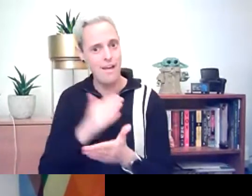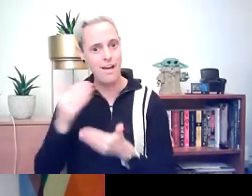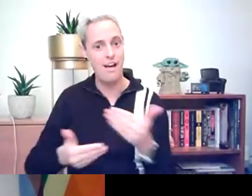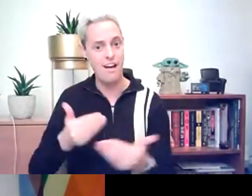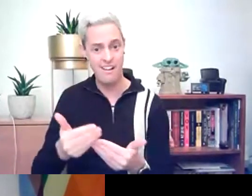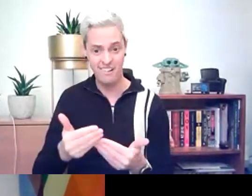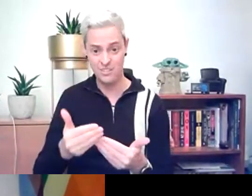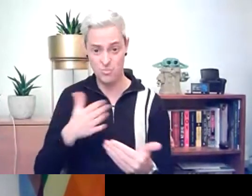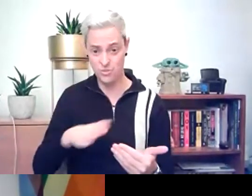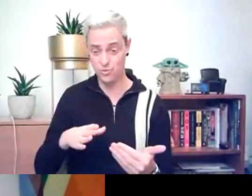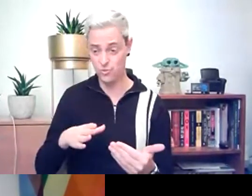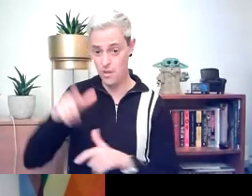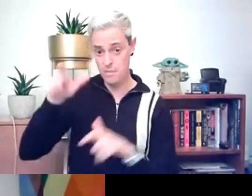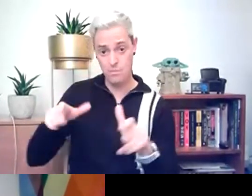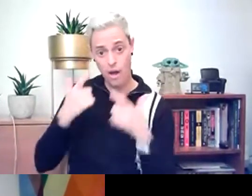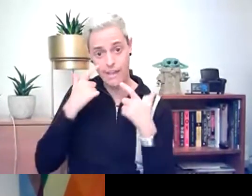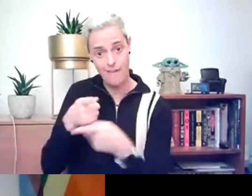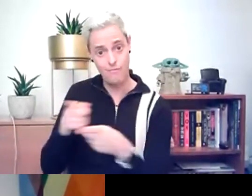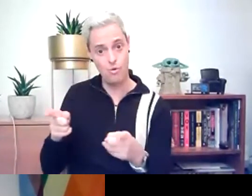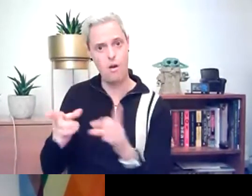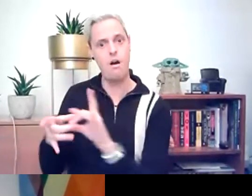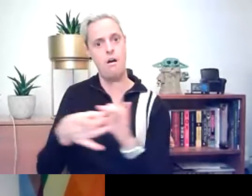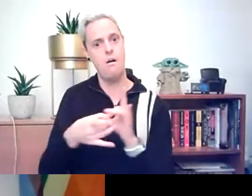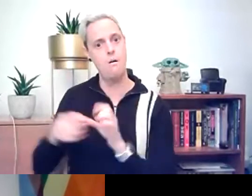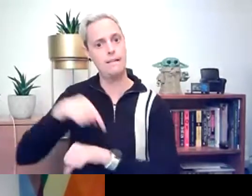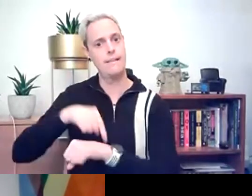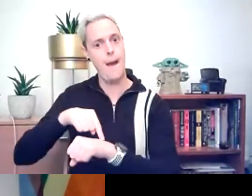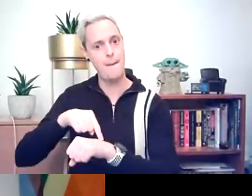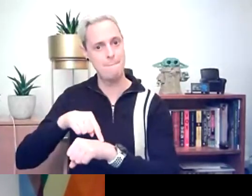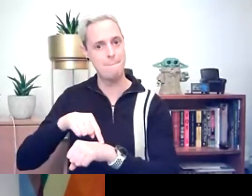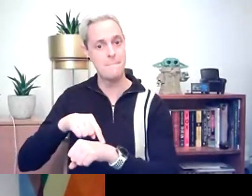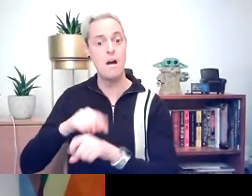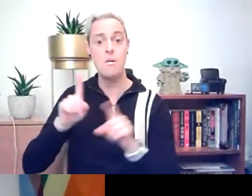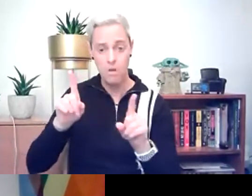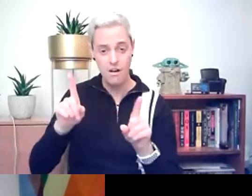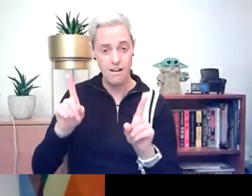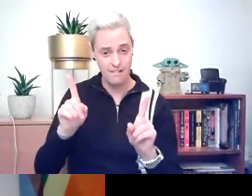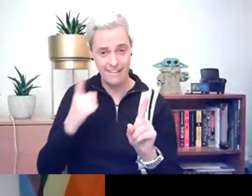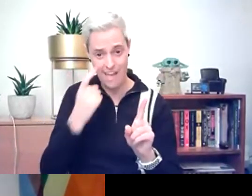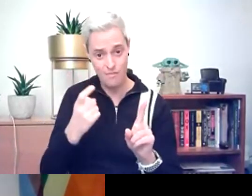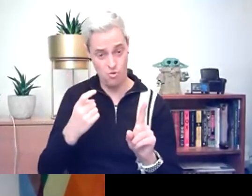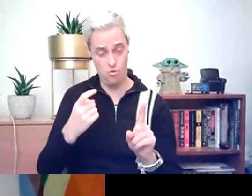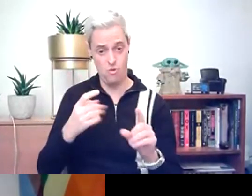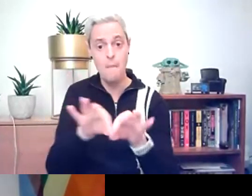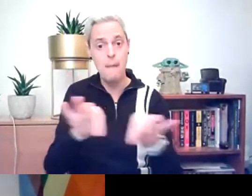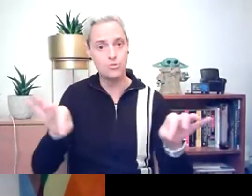I care about balancing I'm much more careful about my boundaries about balancing doing